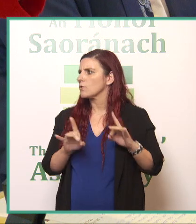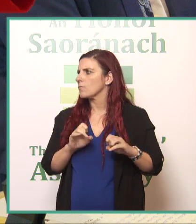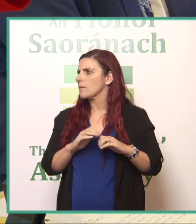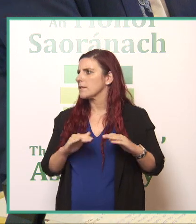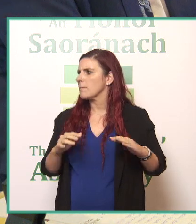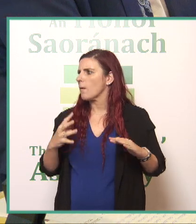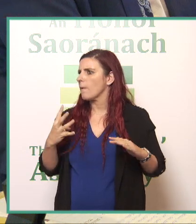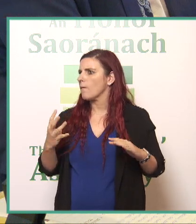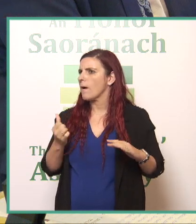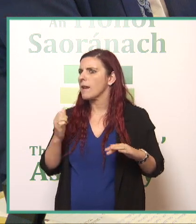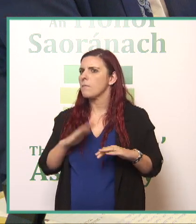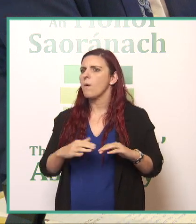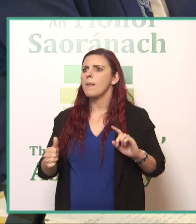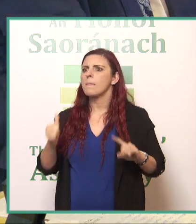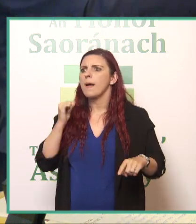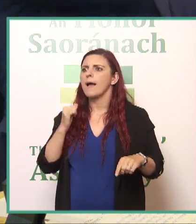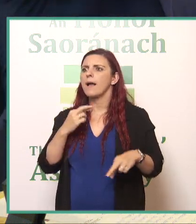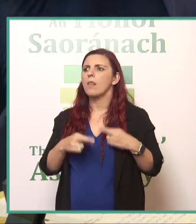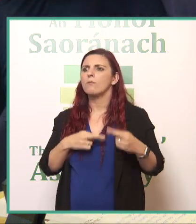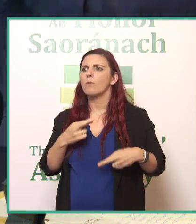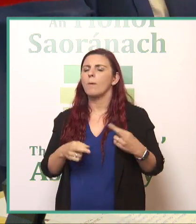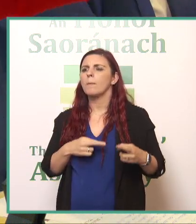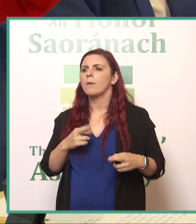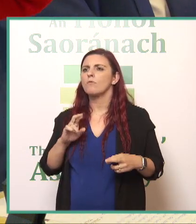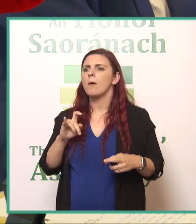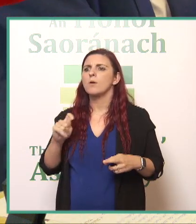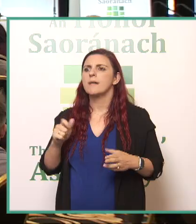any other people at the back of the room we've been very quiet Robert's at 11 yeah thank you